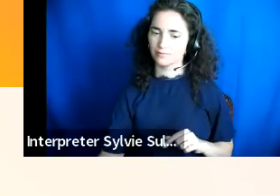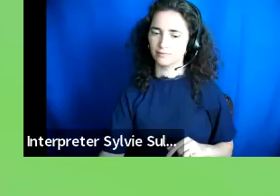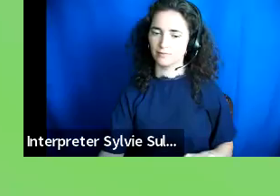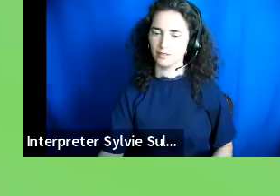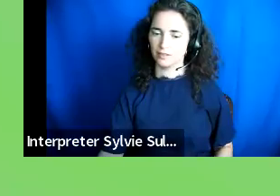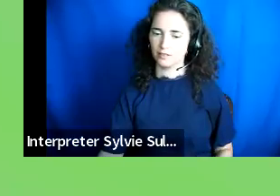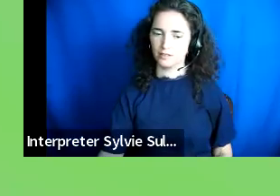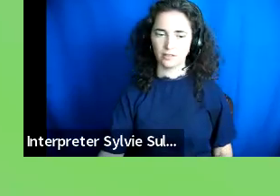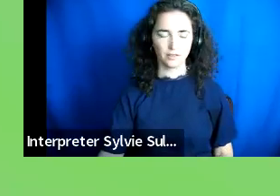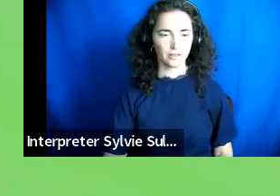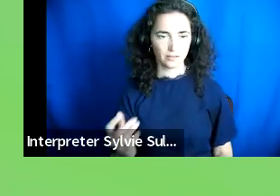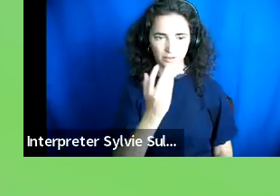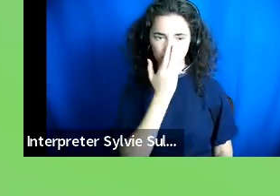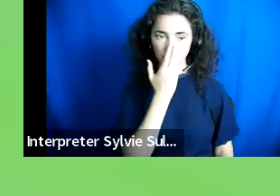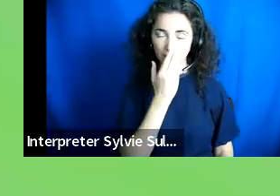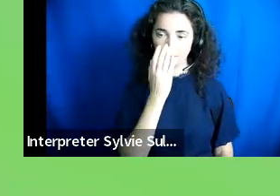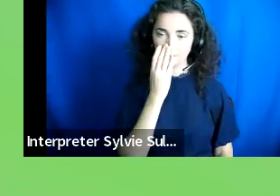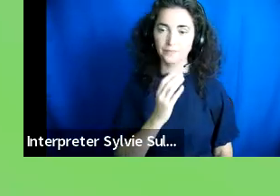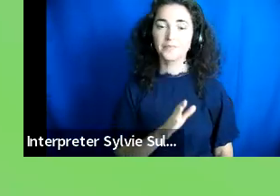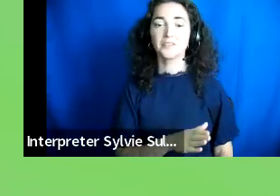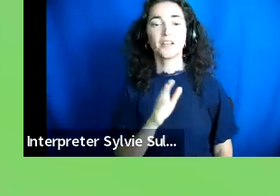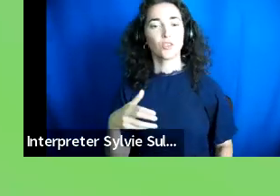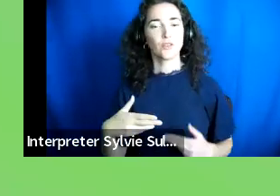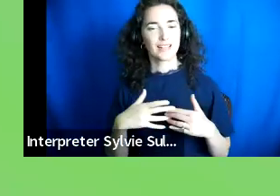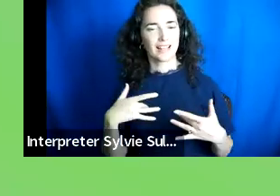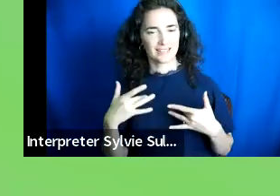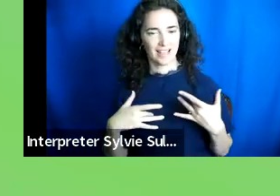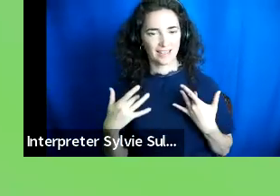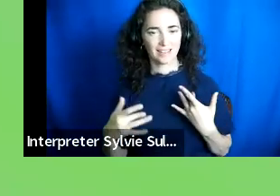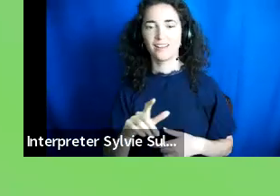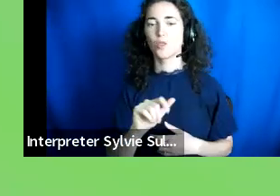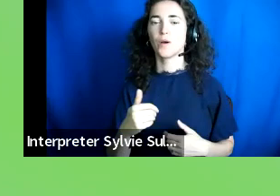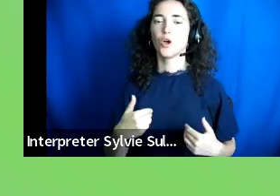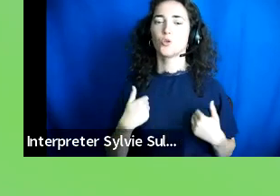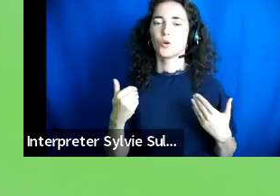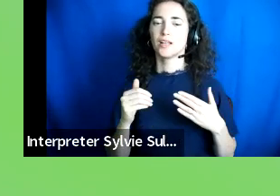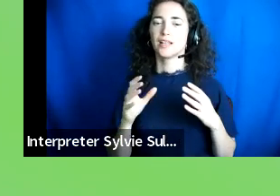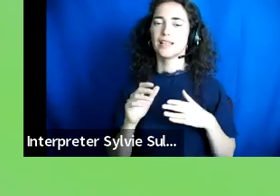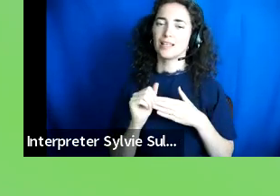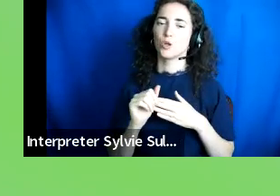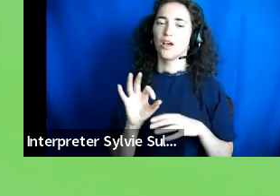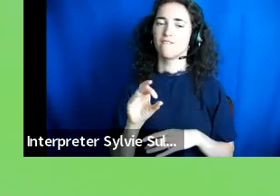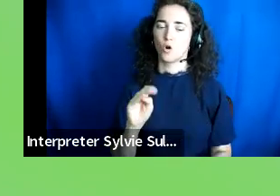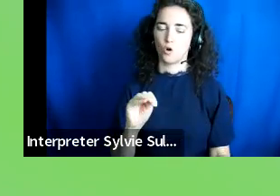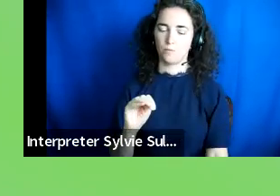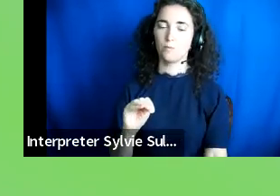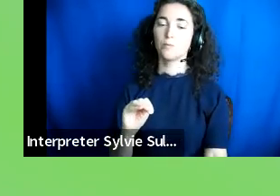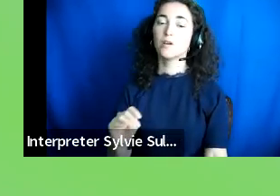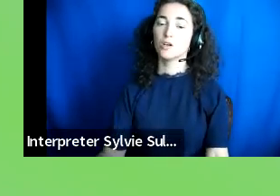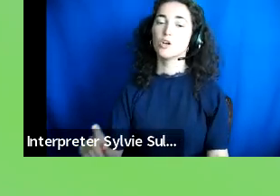So we went on to another exciting slide the Louisiana Youth Leadership Forum is anticipated to be hosted.